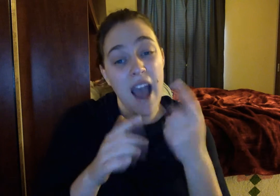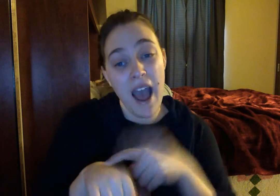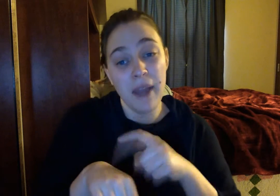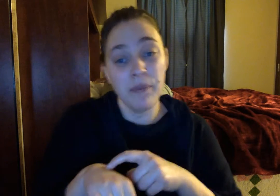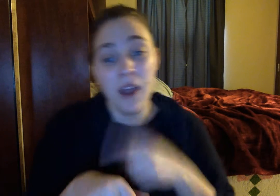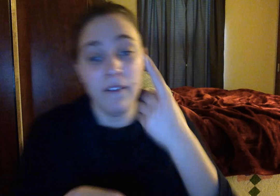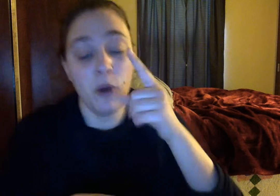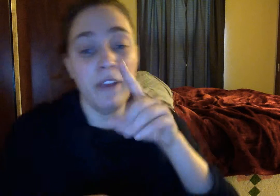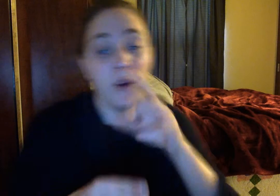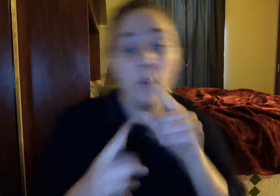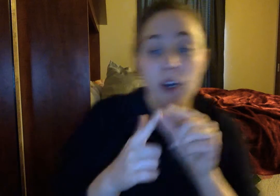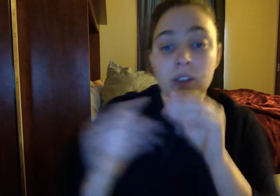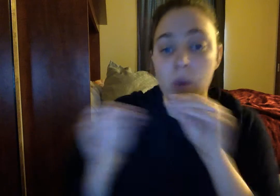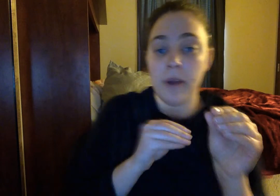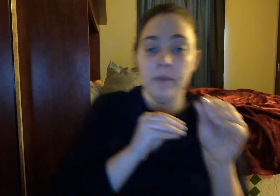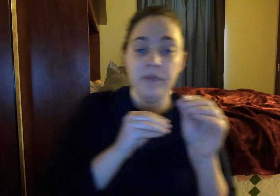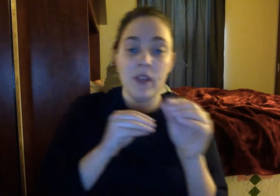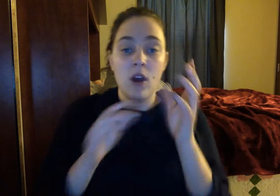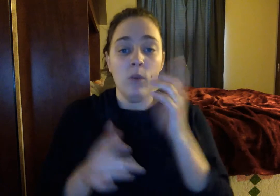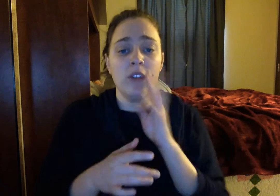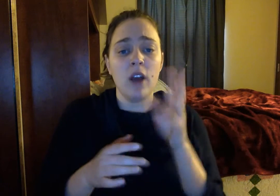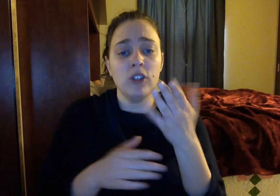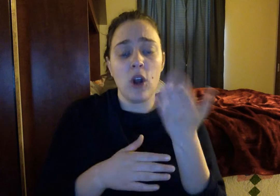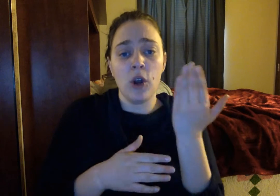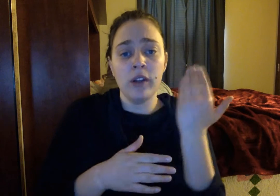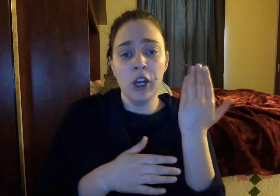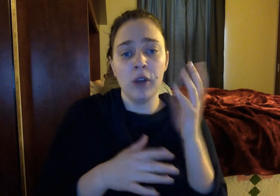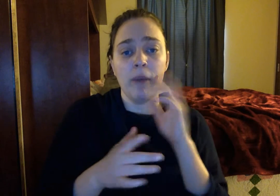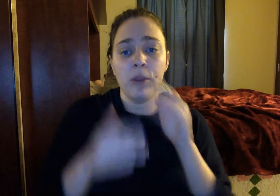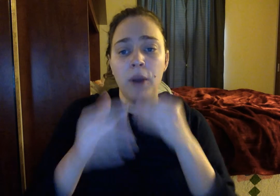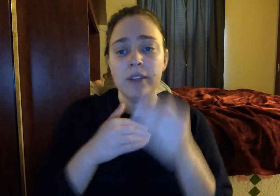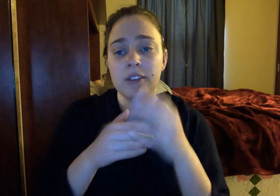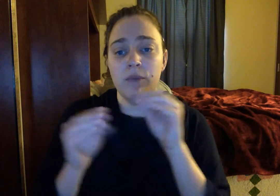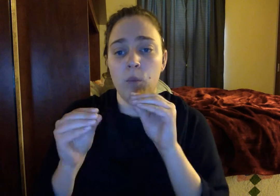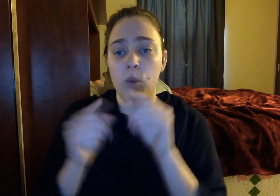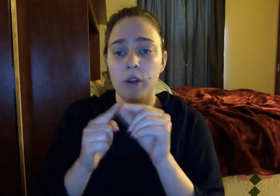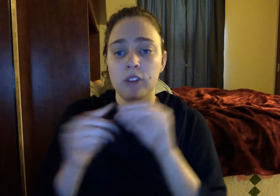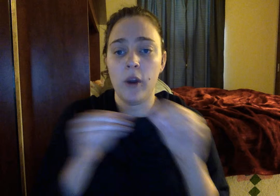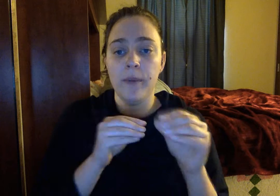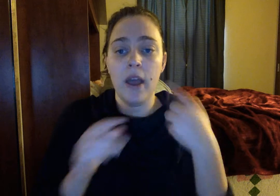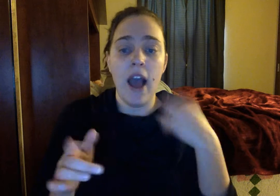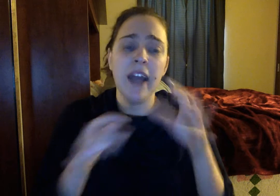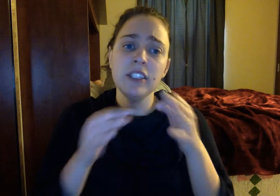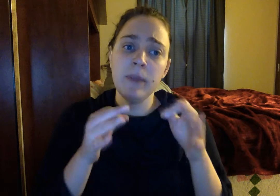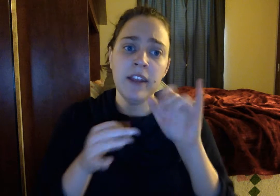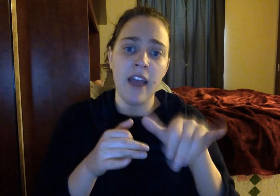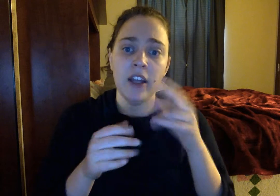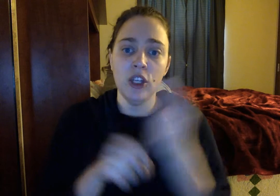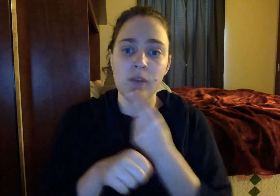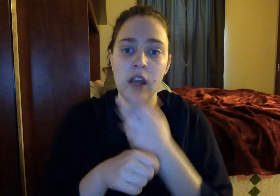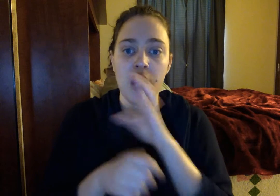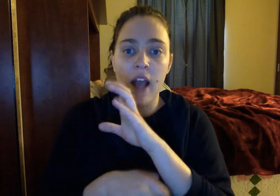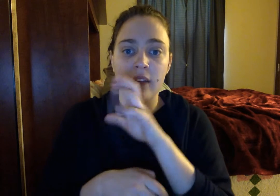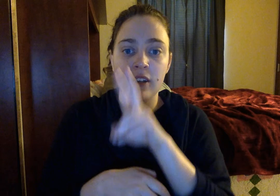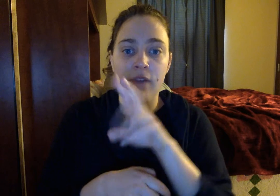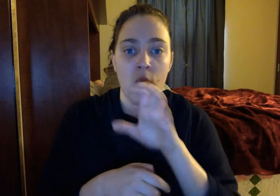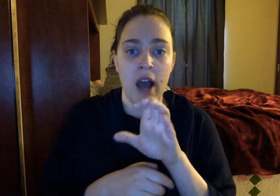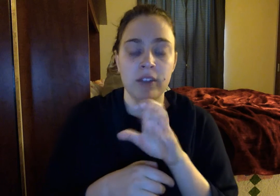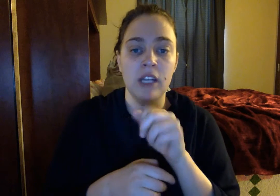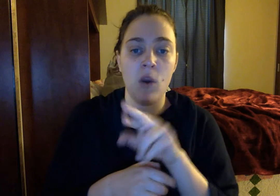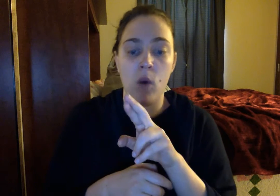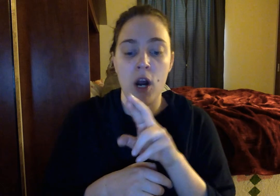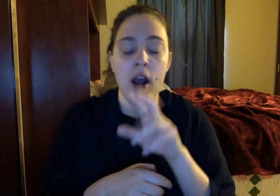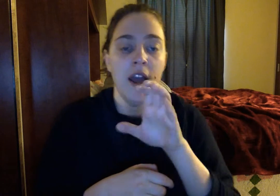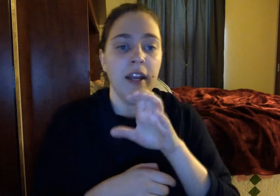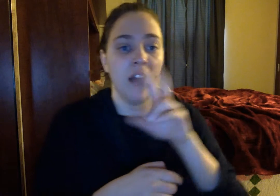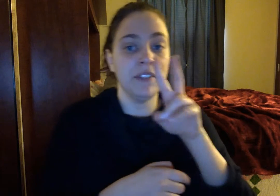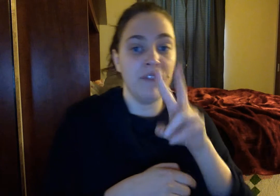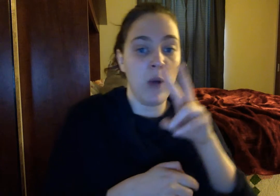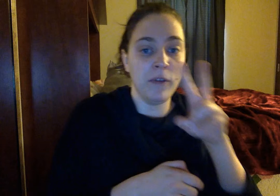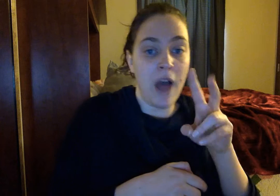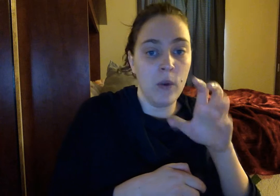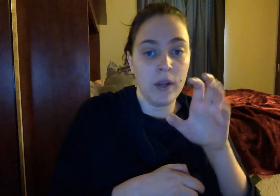We have talked about describing the concept of Picture Sort and Word Sort and how, we, as teacher can teach these strategies to students who are Deaf and Hard of Hearing.